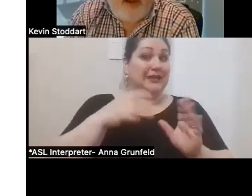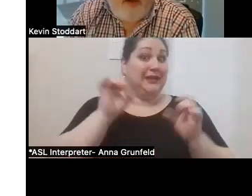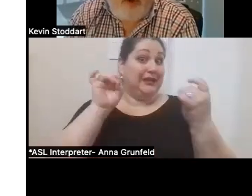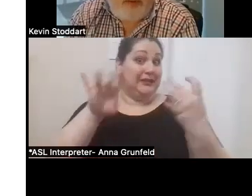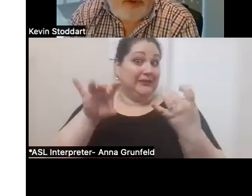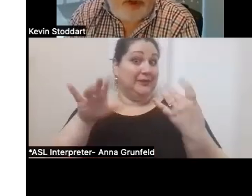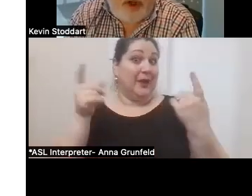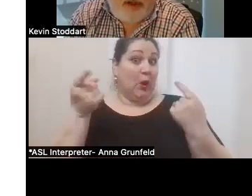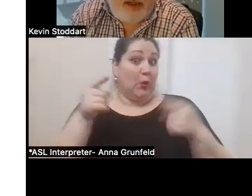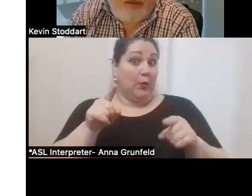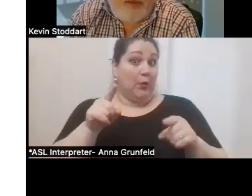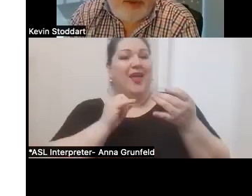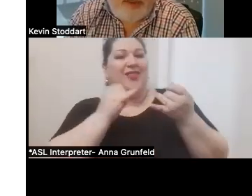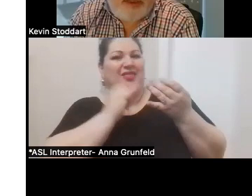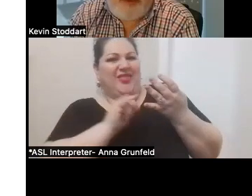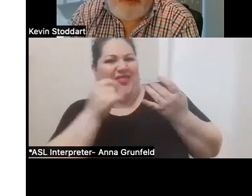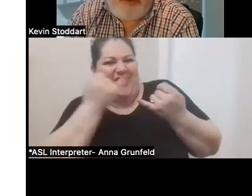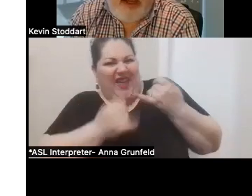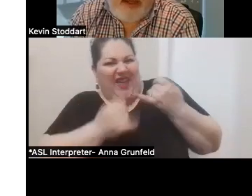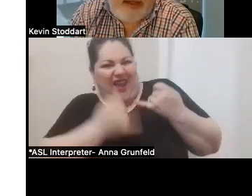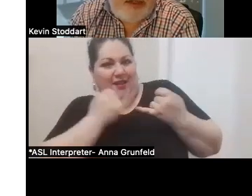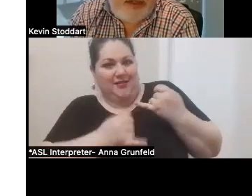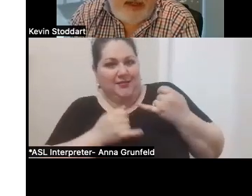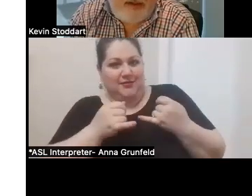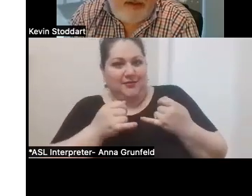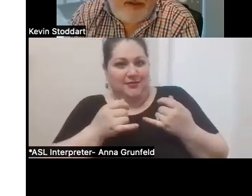What was shocking was that the student had excelled